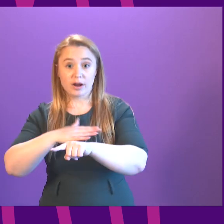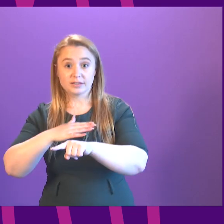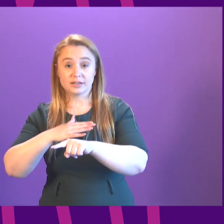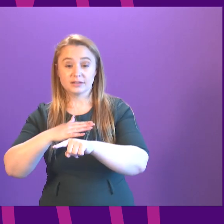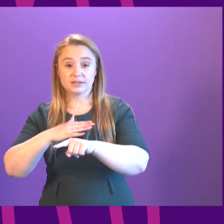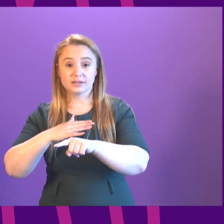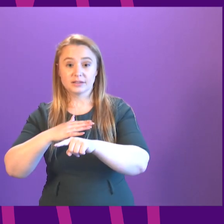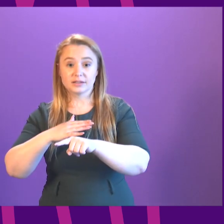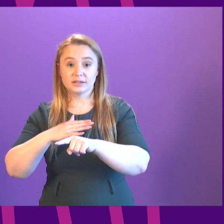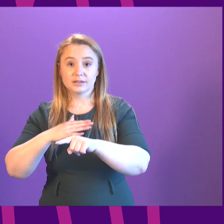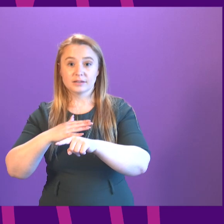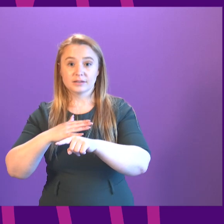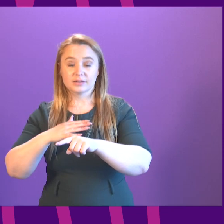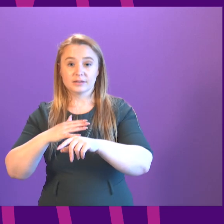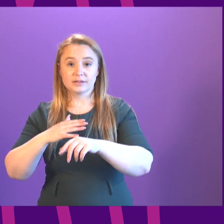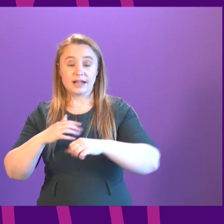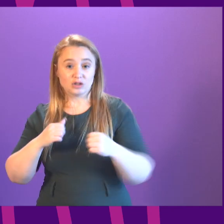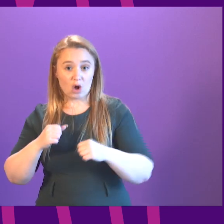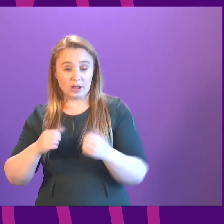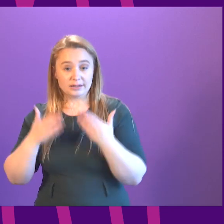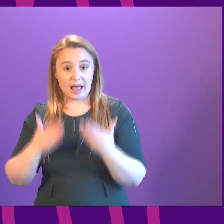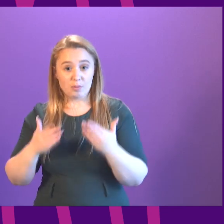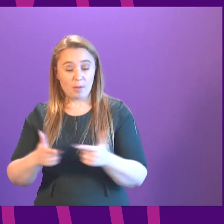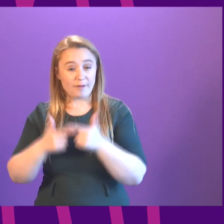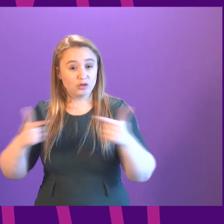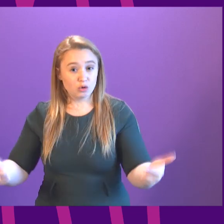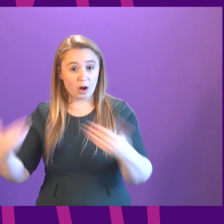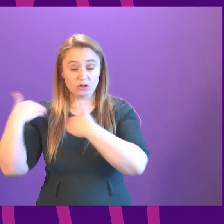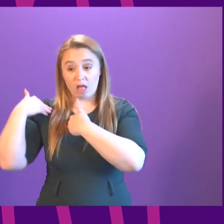got enough on its plate to deal with right now. We are dealing with Covid and with a